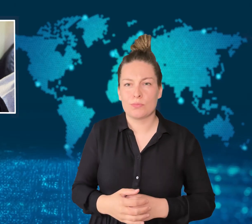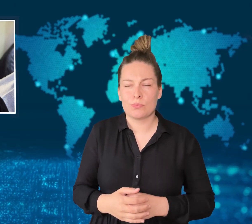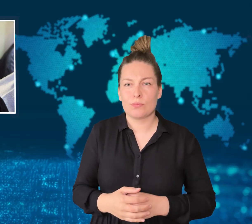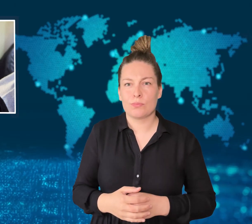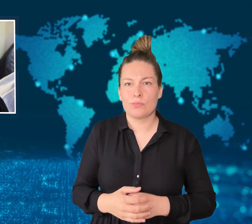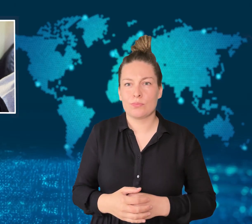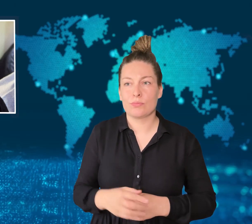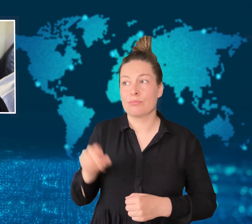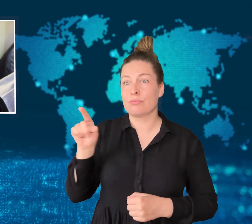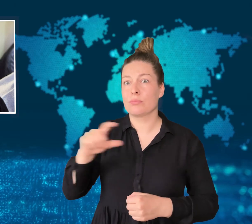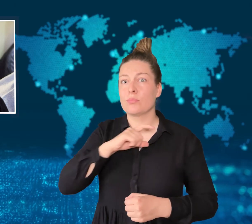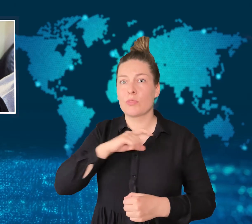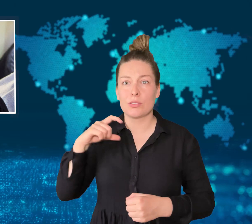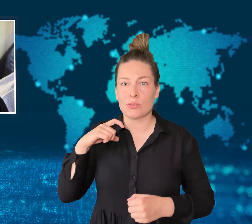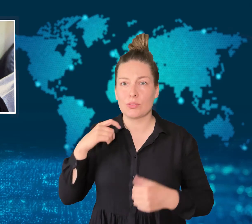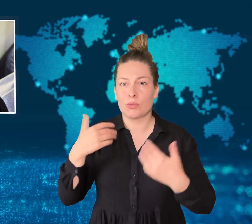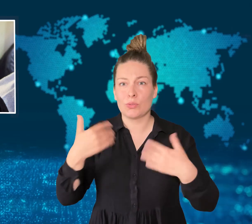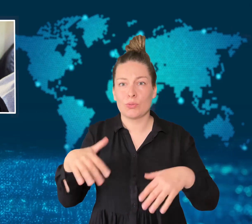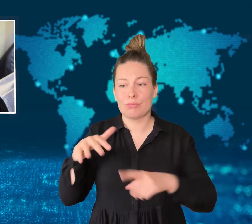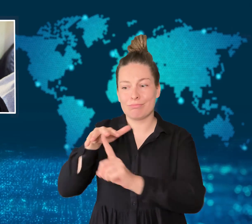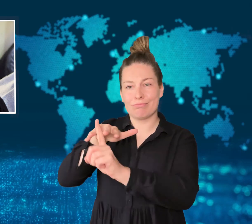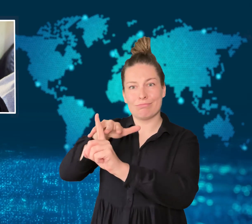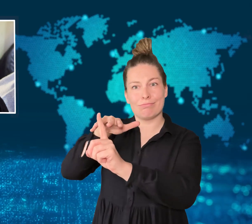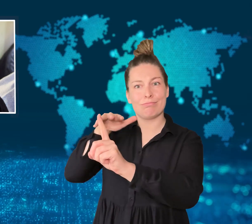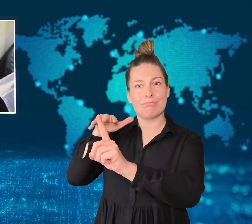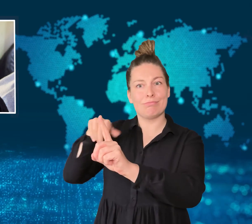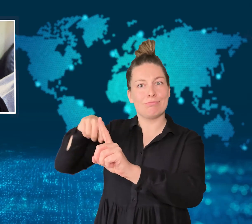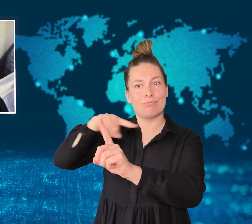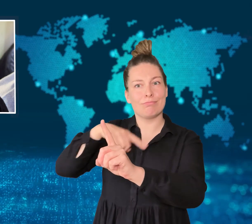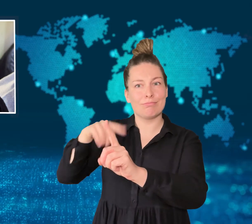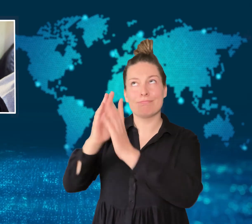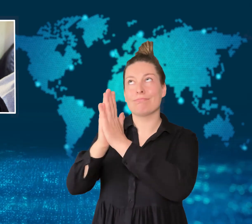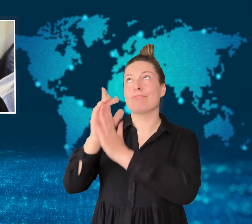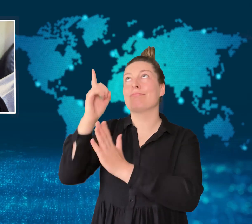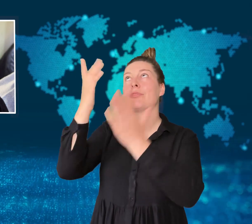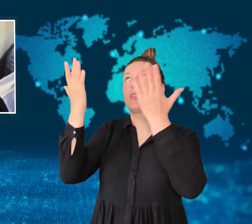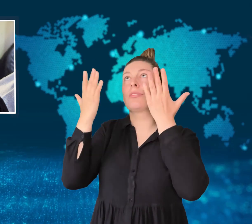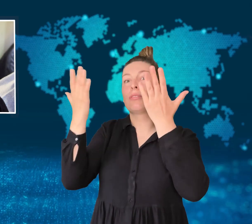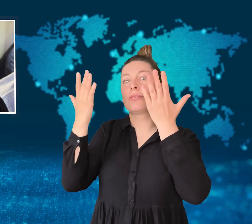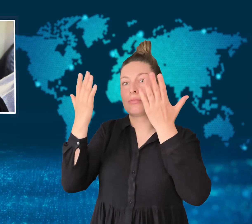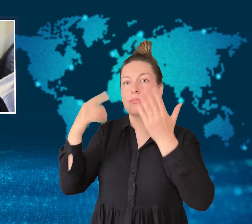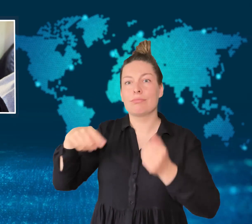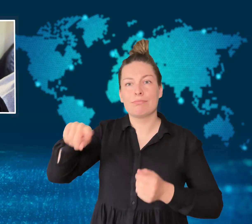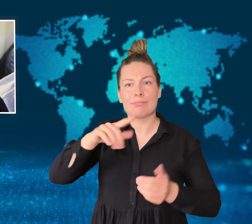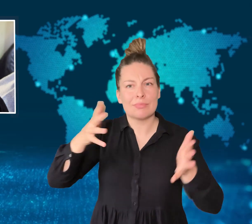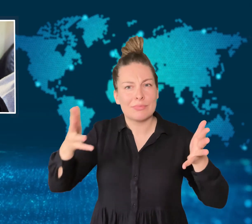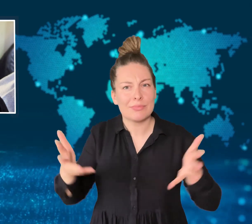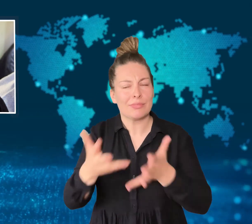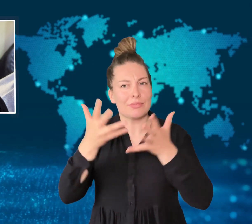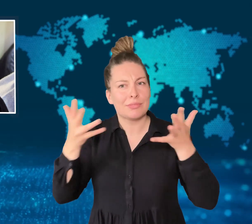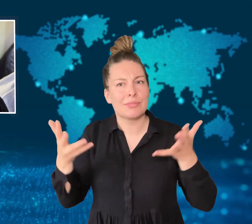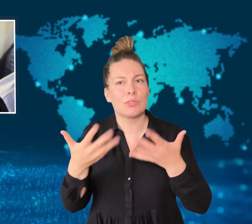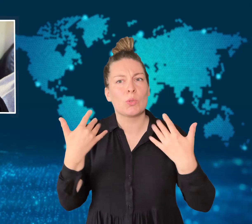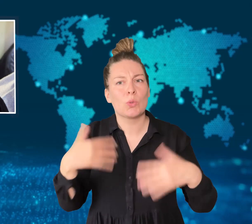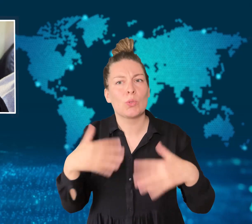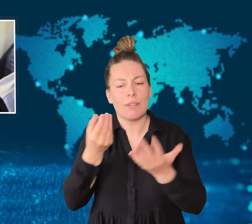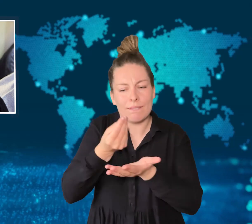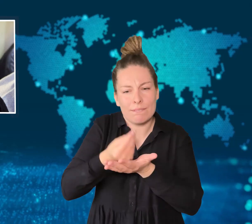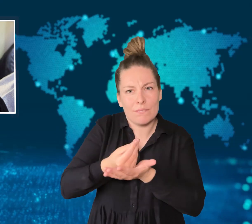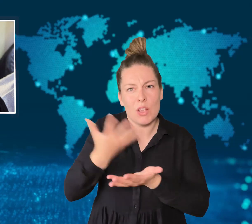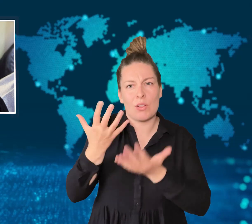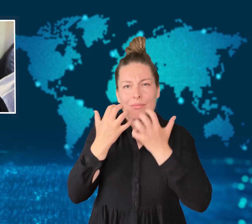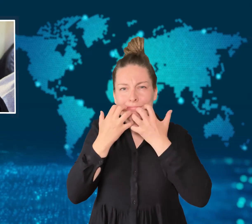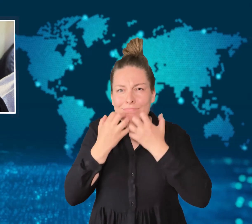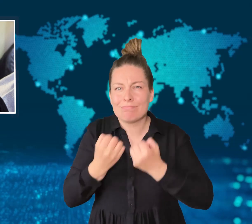Mackenzie allegedly told them to starve themselves and their own children.